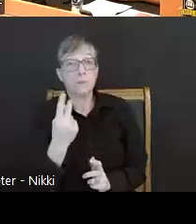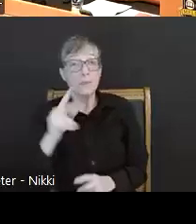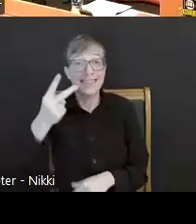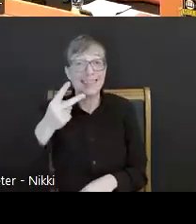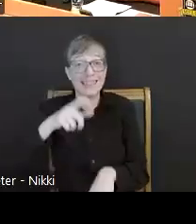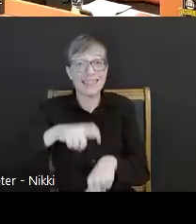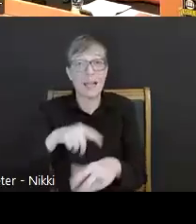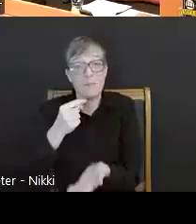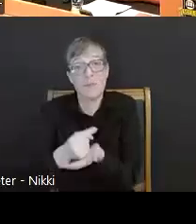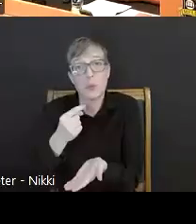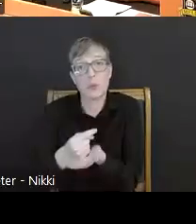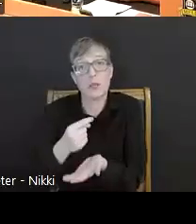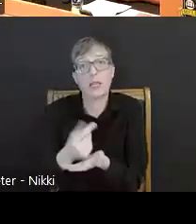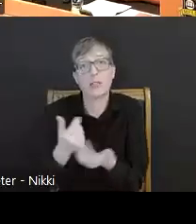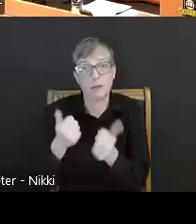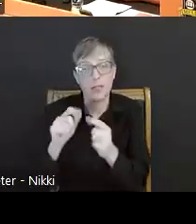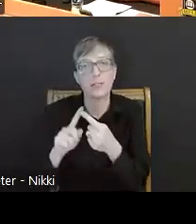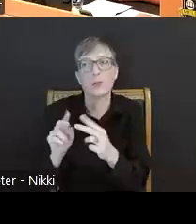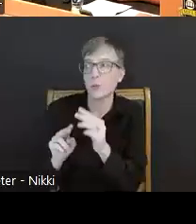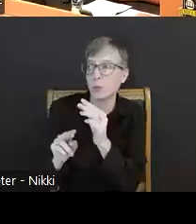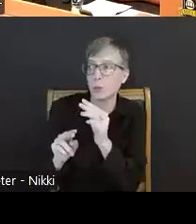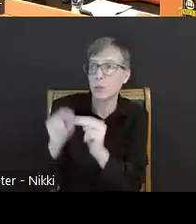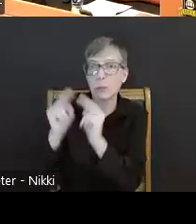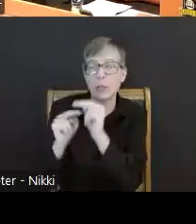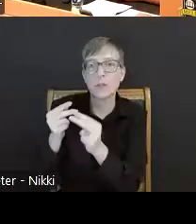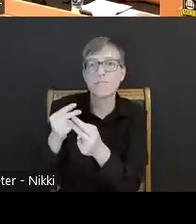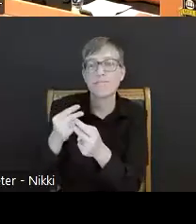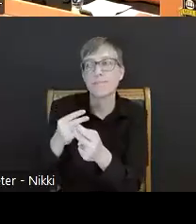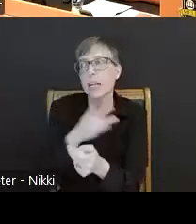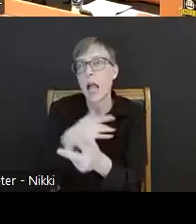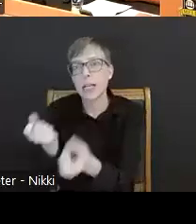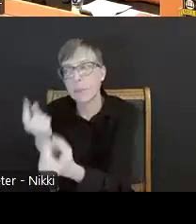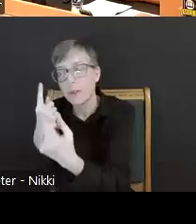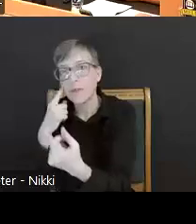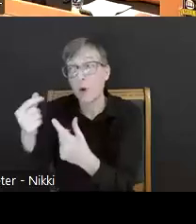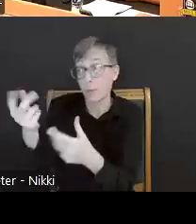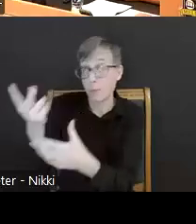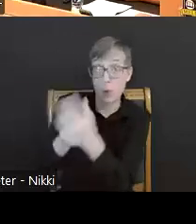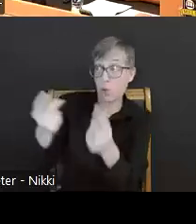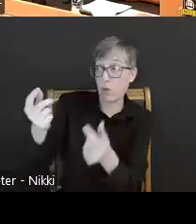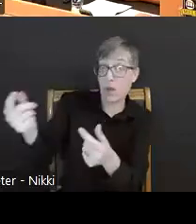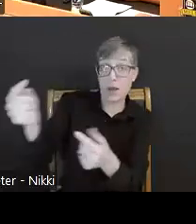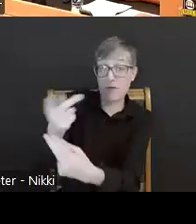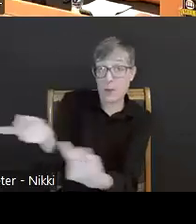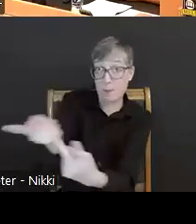for each of their experiences and educating um the mom a little bit on um how patients trauma